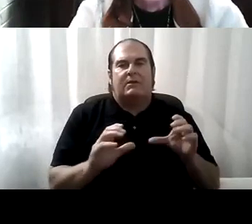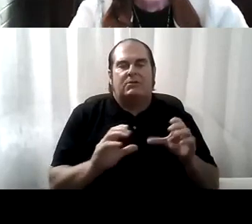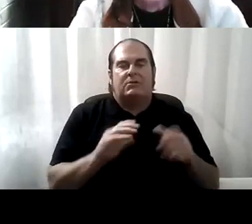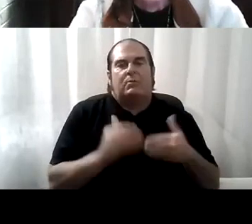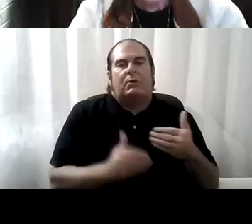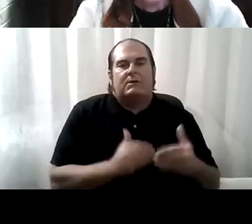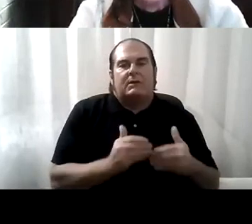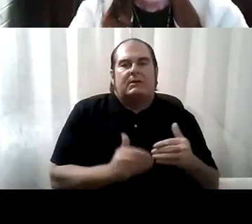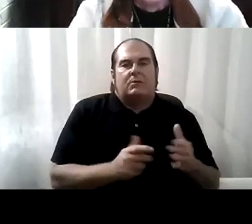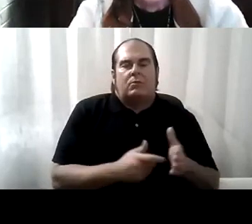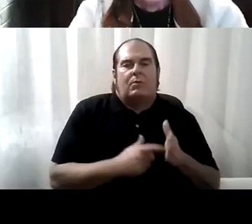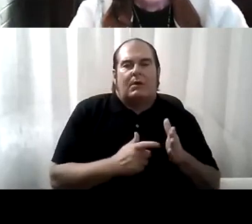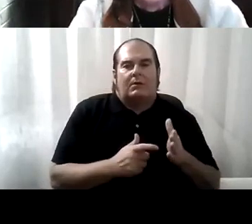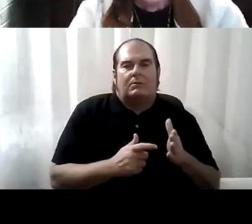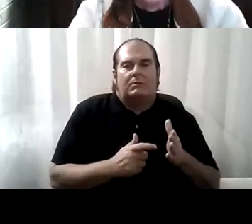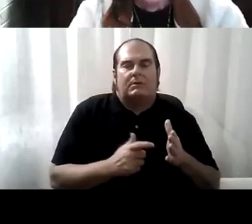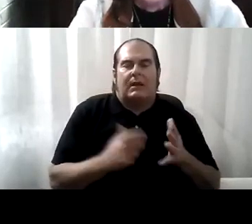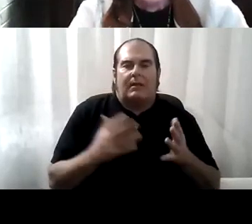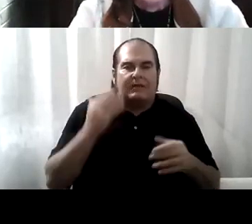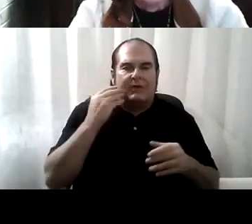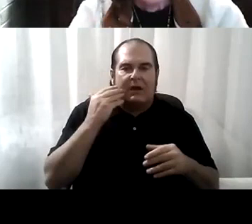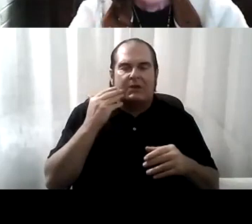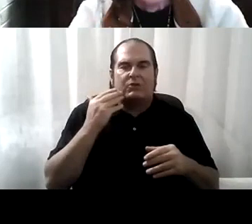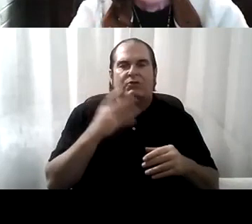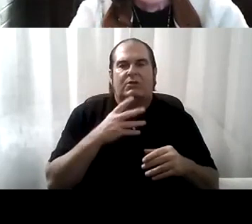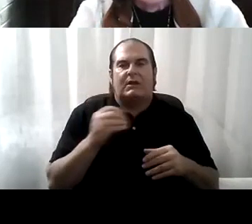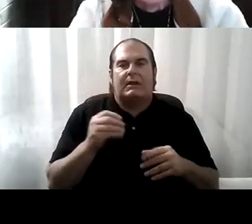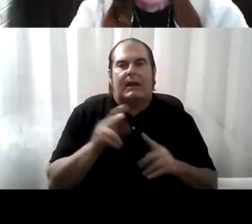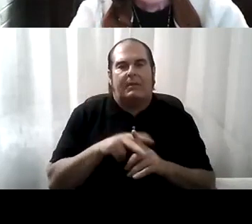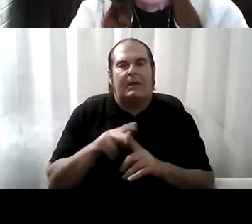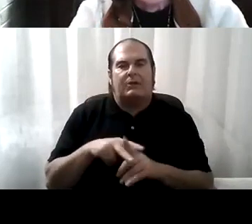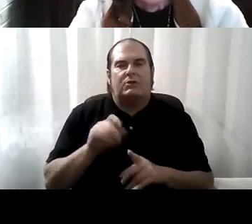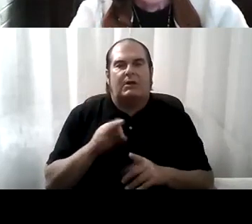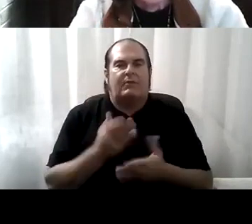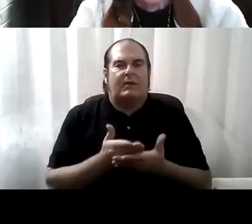requires a diligent knowledge of -- knowledge and application of the evidence based practices.